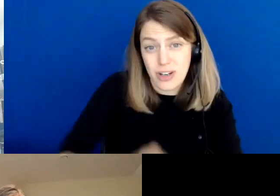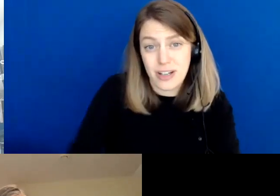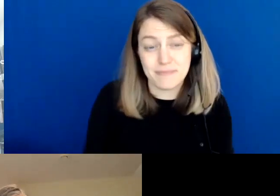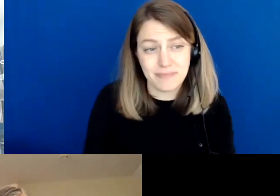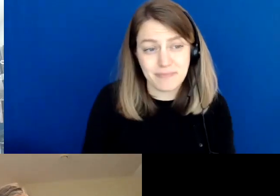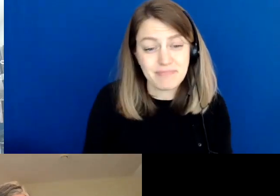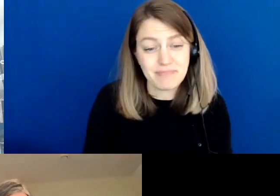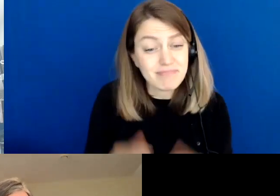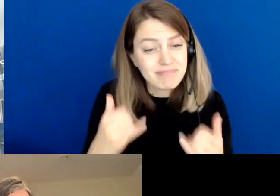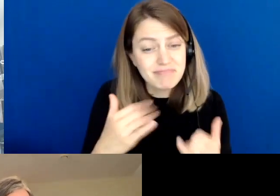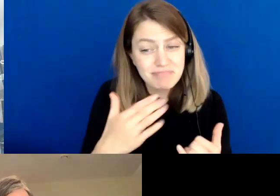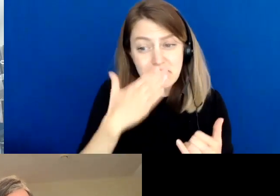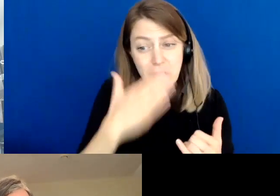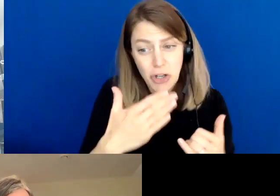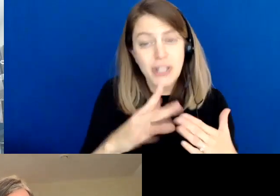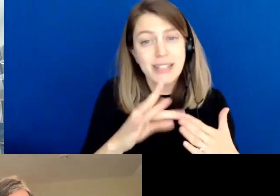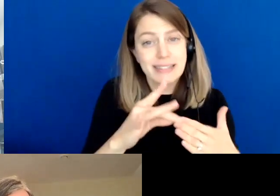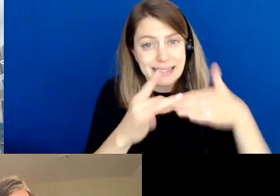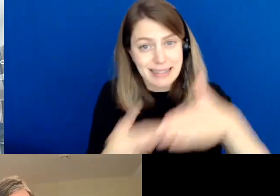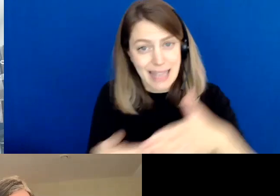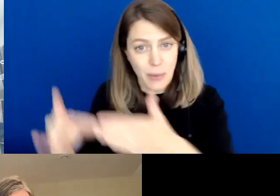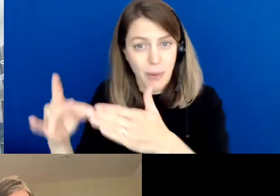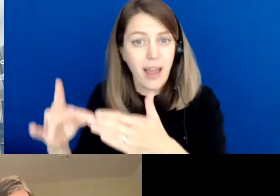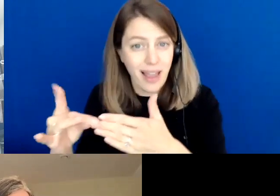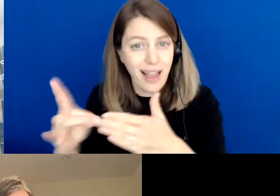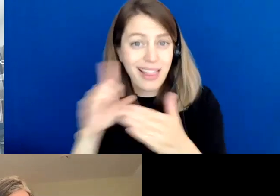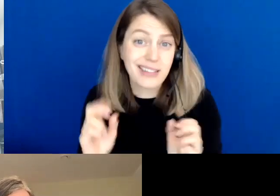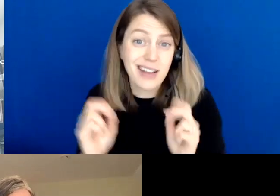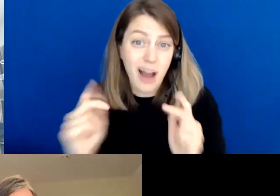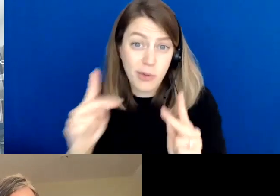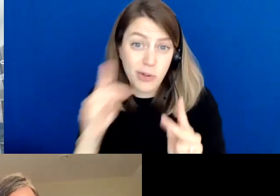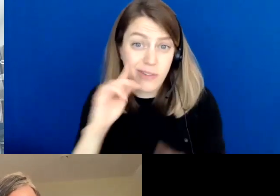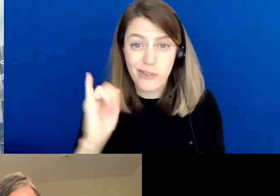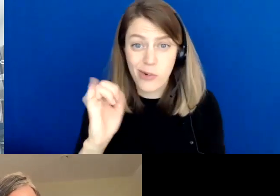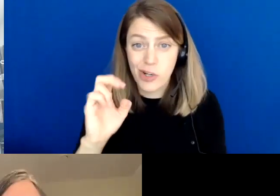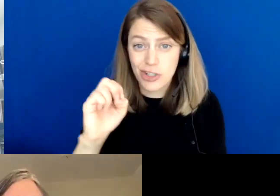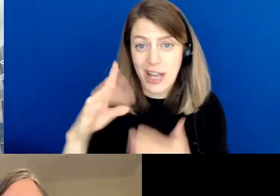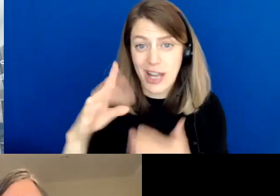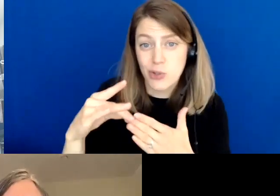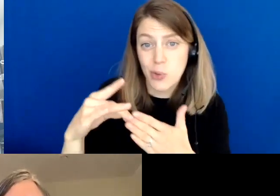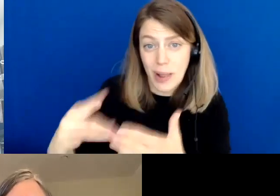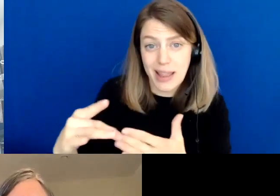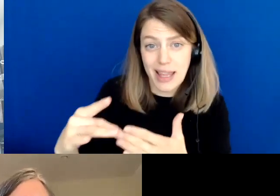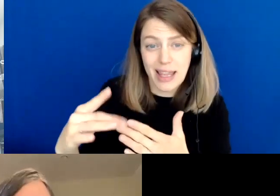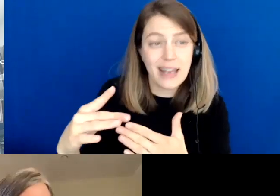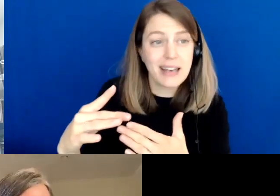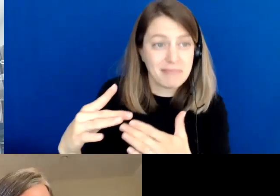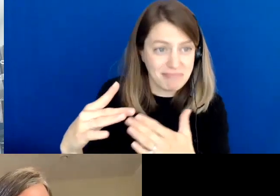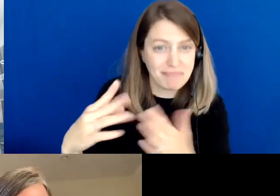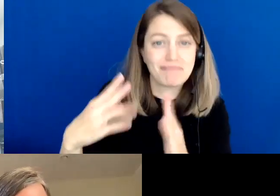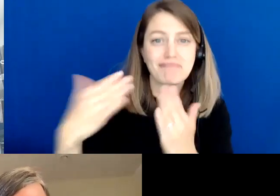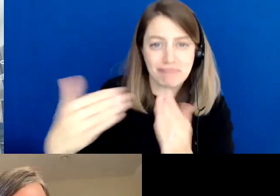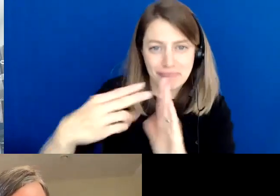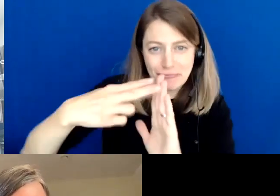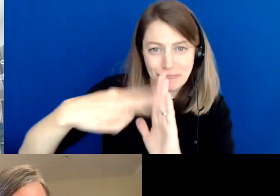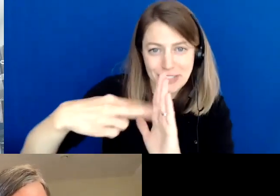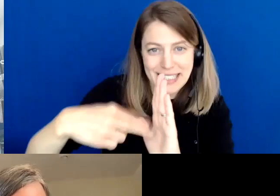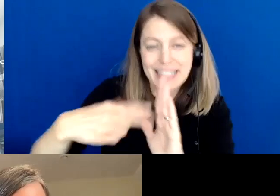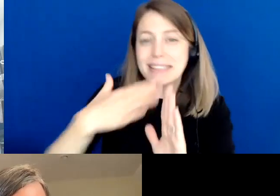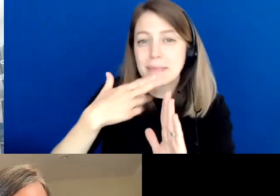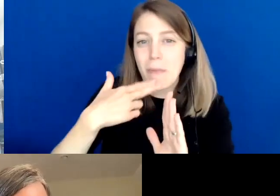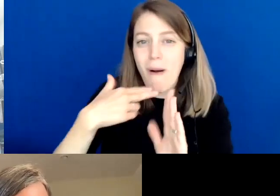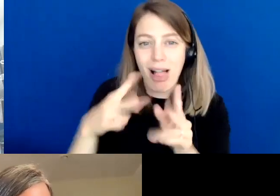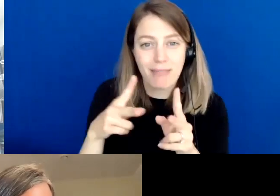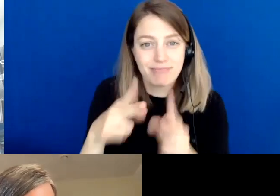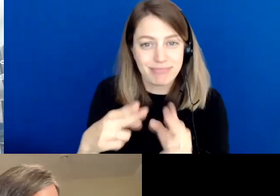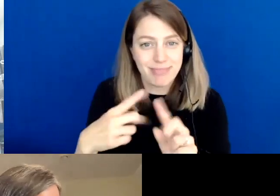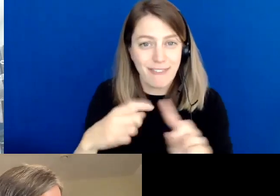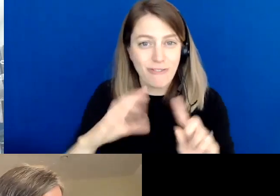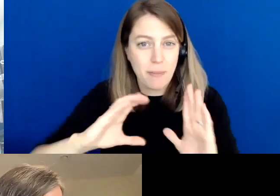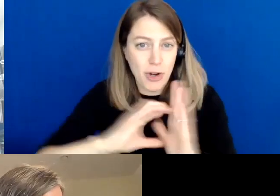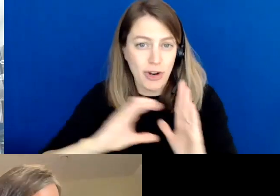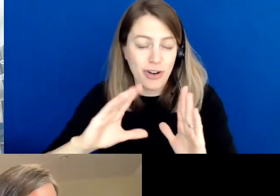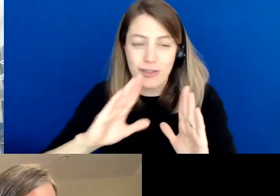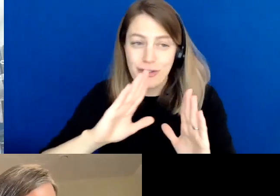I think this is an opportunity for Jan to read a small passage from her spectacular book.